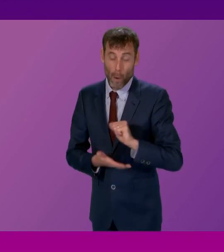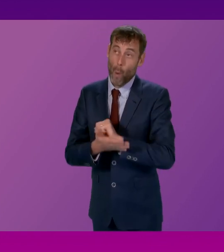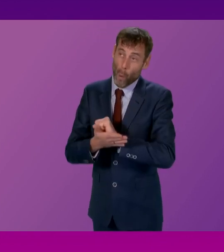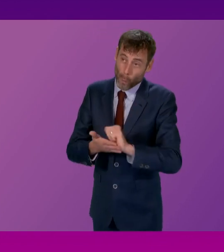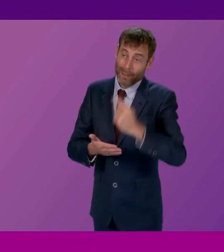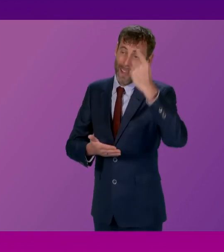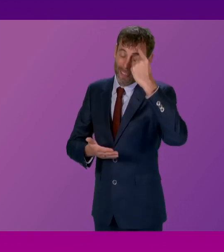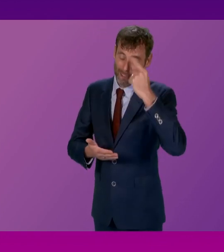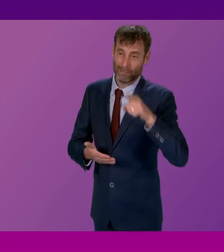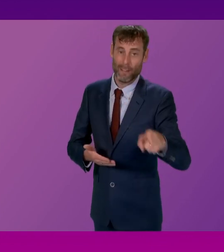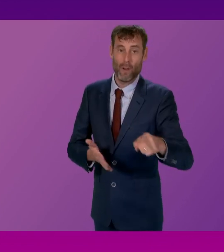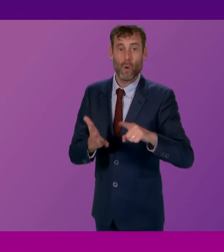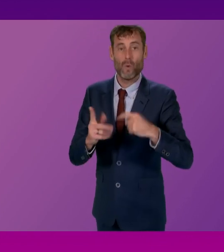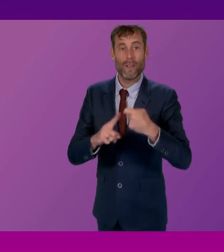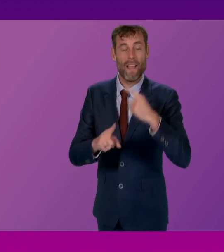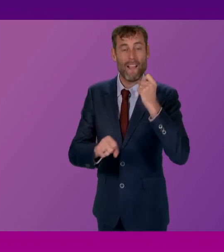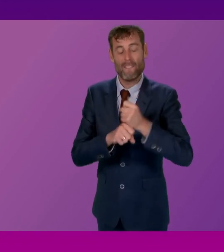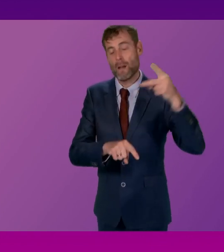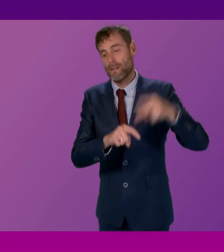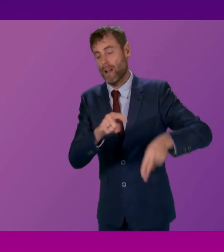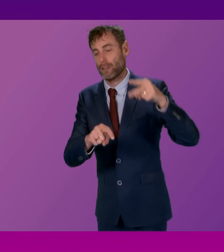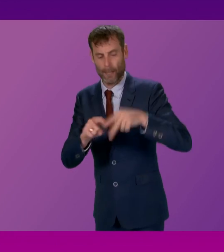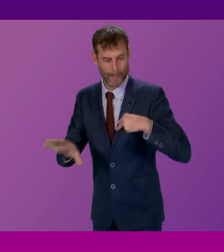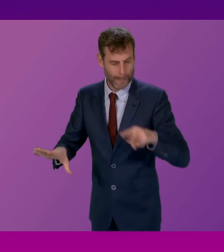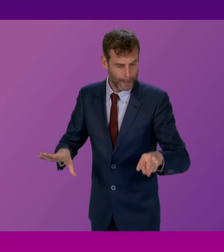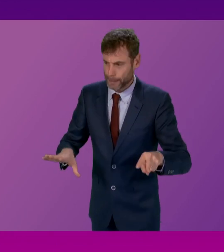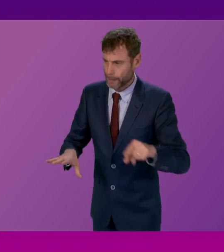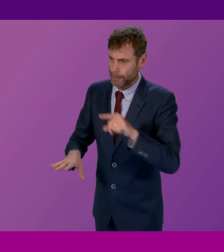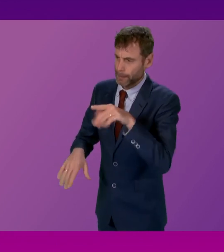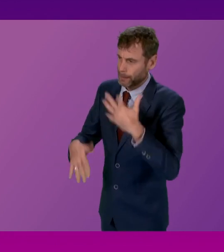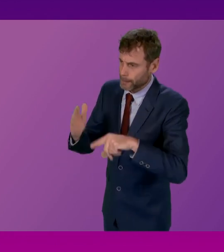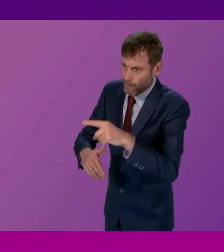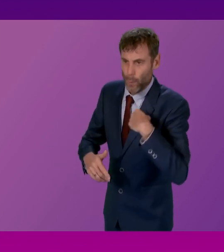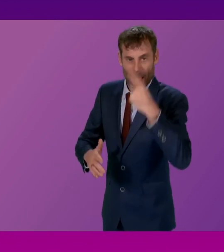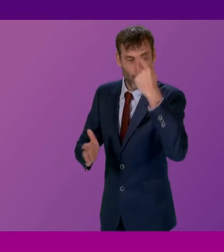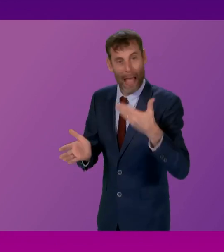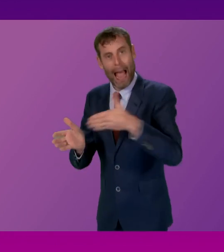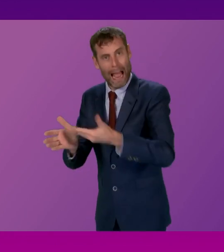two-child limit, the benefits cap and the rape clause, some of which we can mitigate